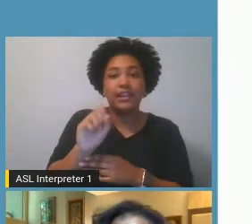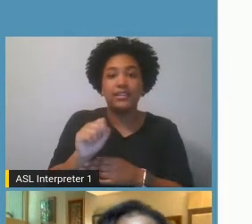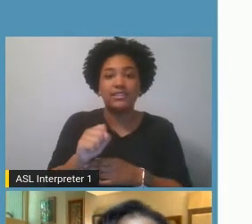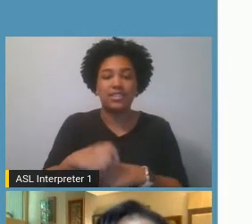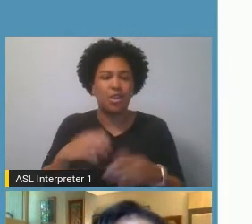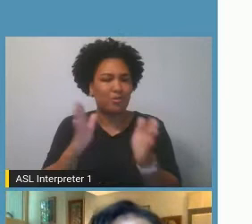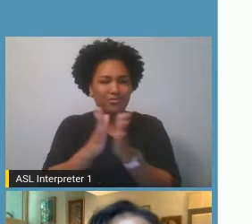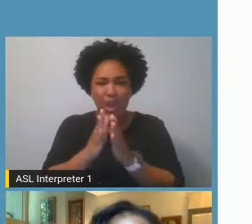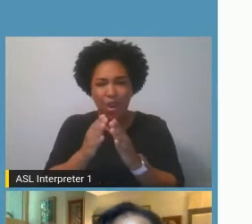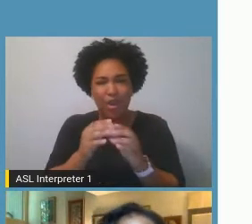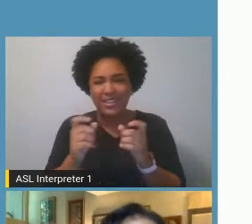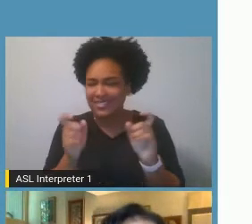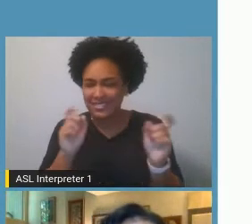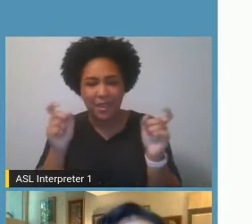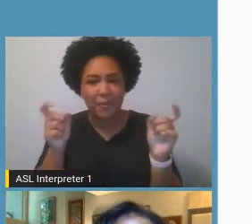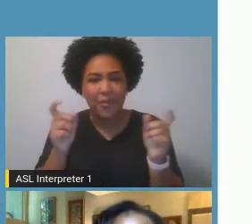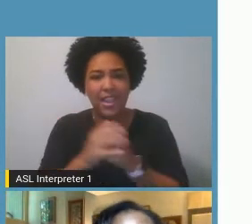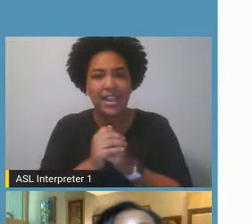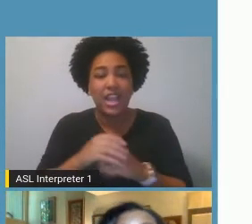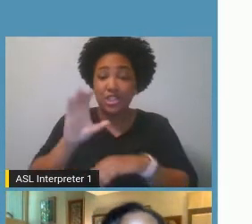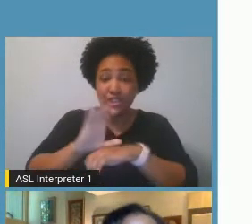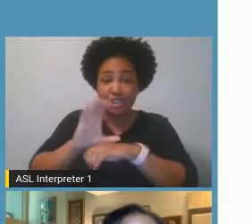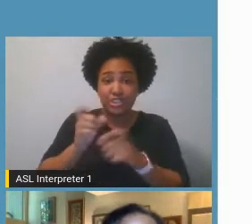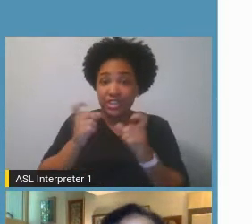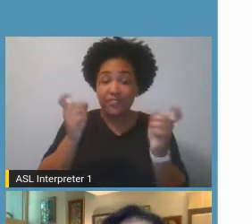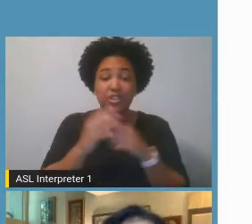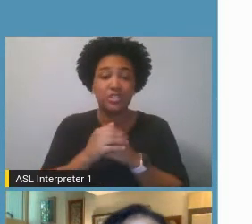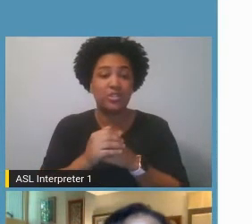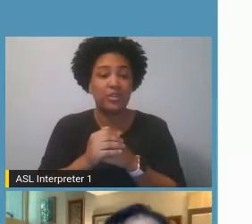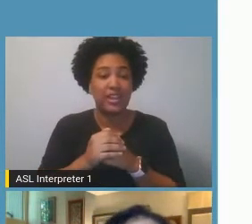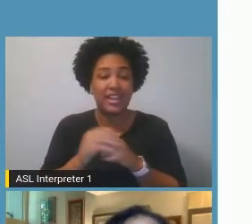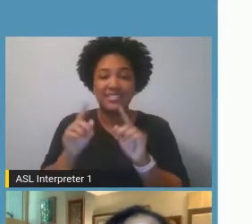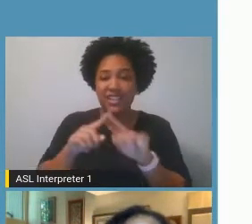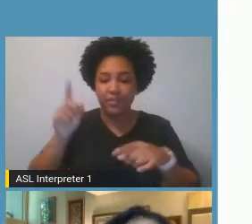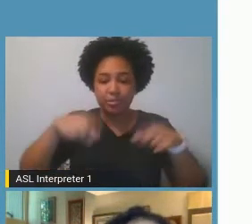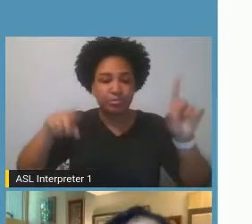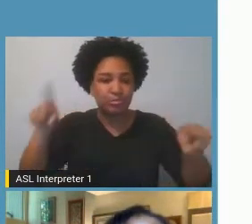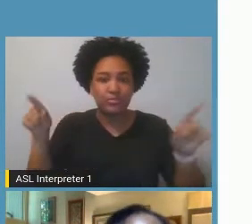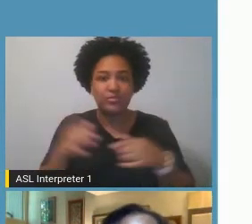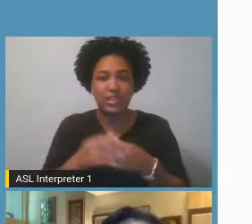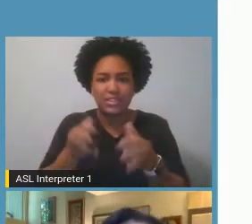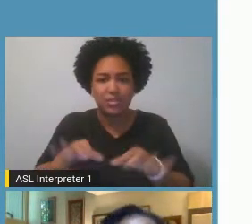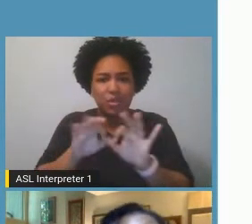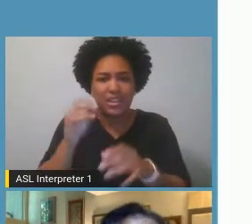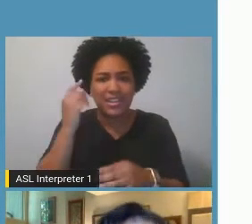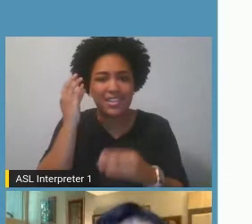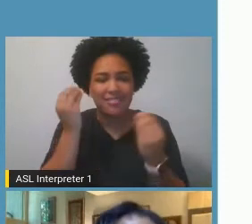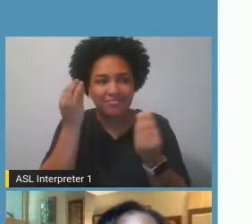pastors anniversary or church anniversaries and it is important to commemorate these events but